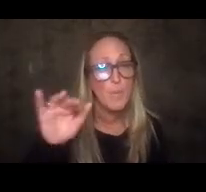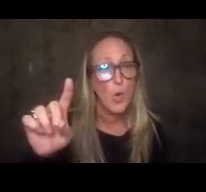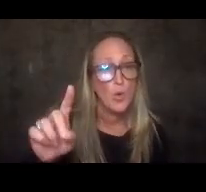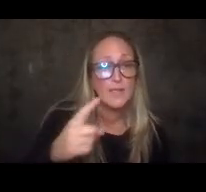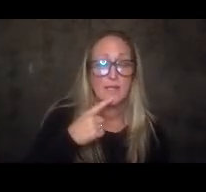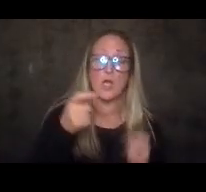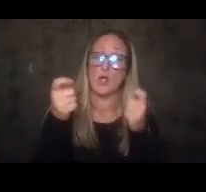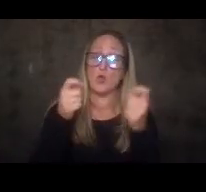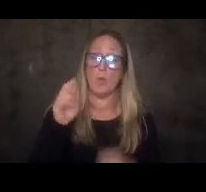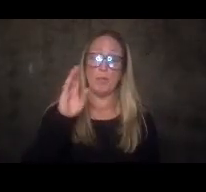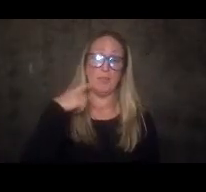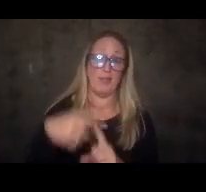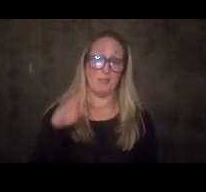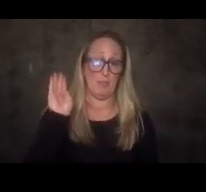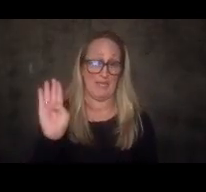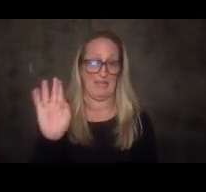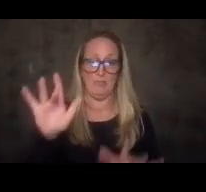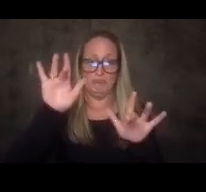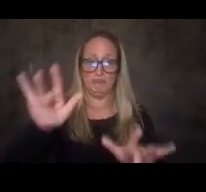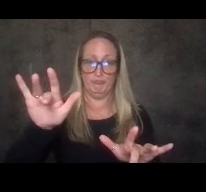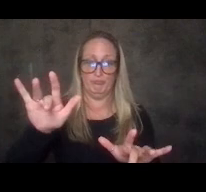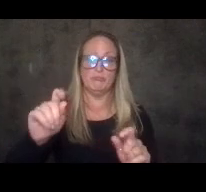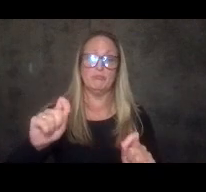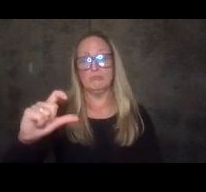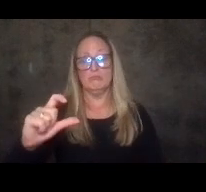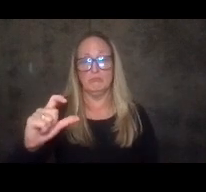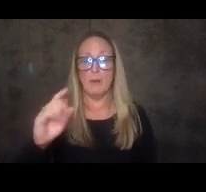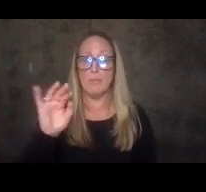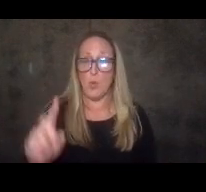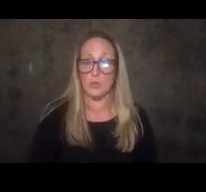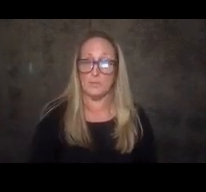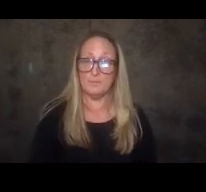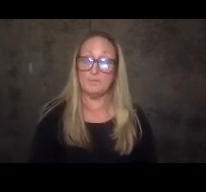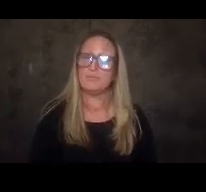it's control plus B for that keyboard shortcut. So if you're talking about something else,